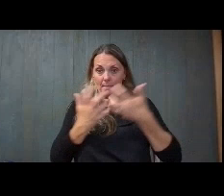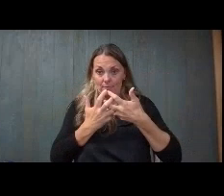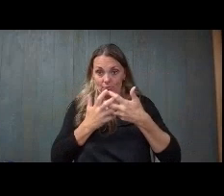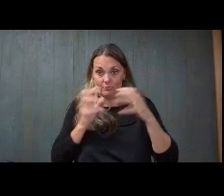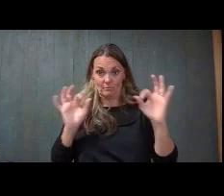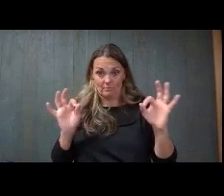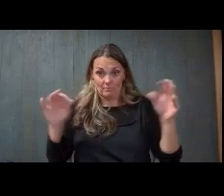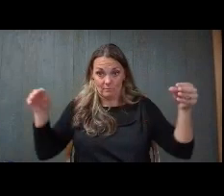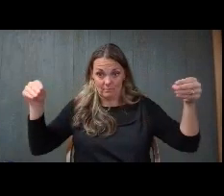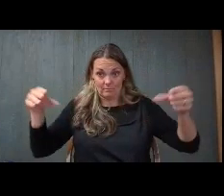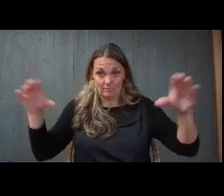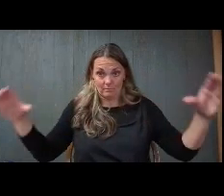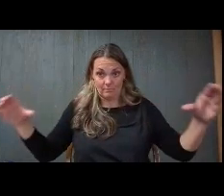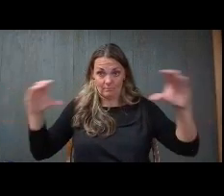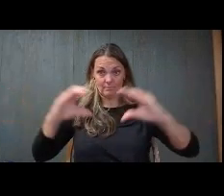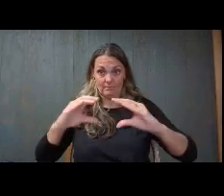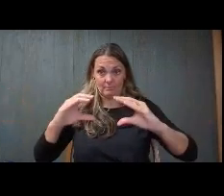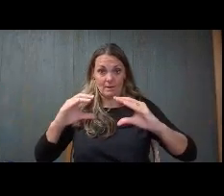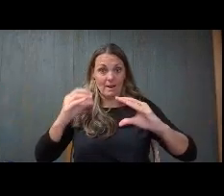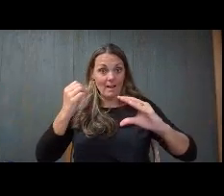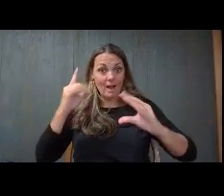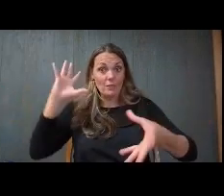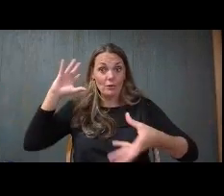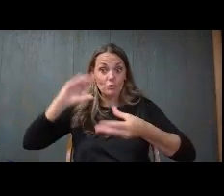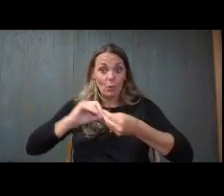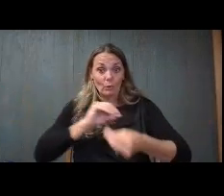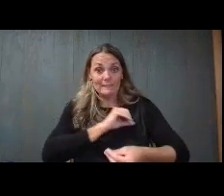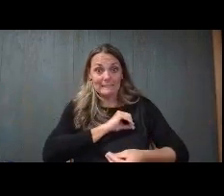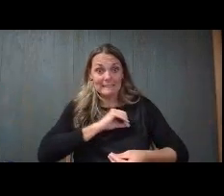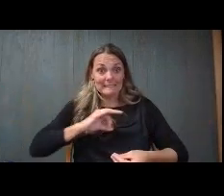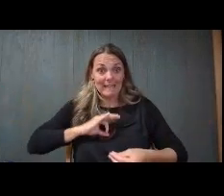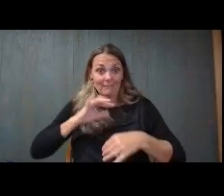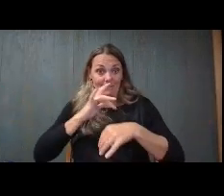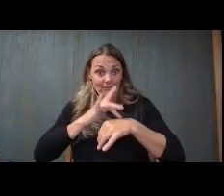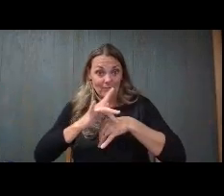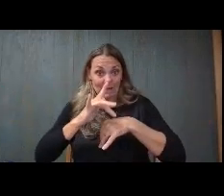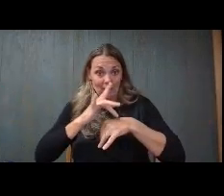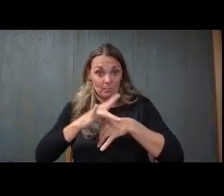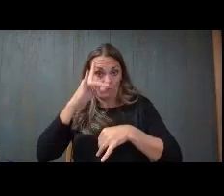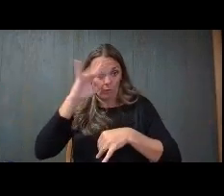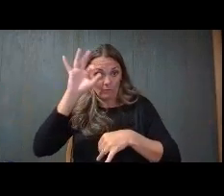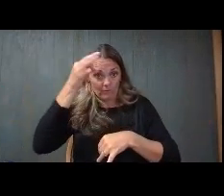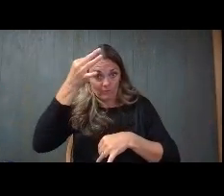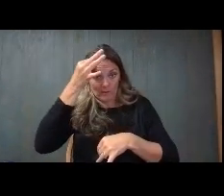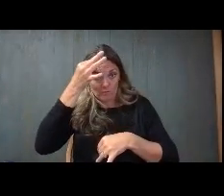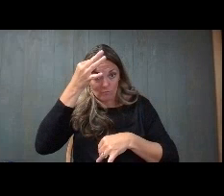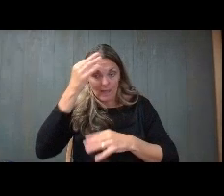You'll notice, as a percentage of total staff cost available for federal and match funds reduces